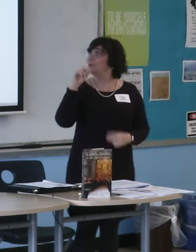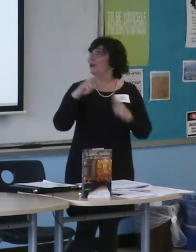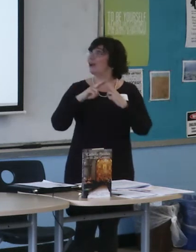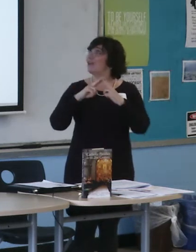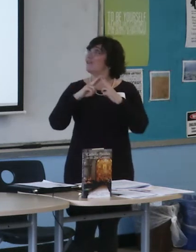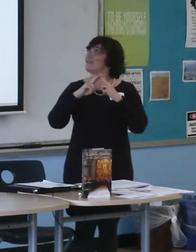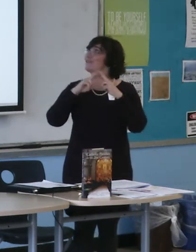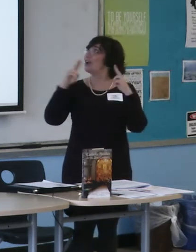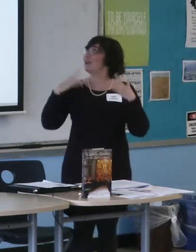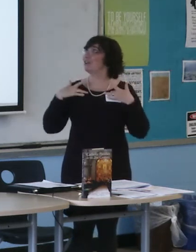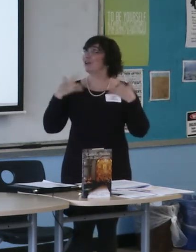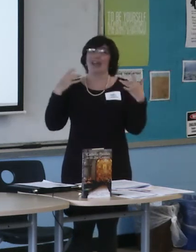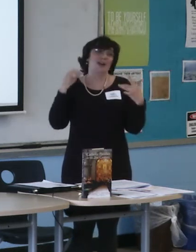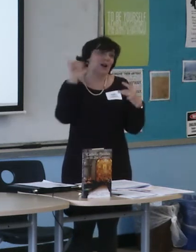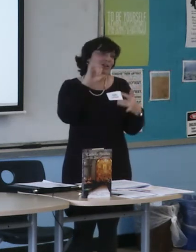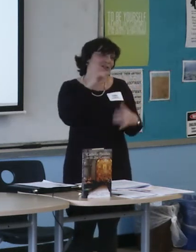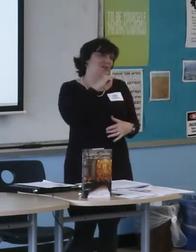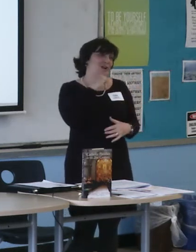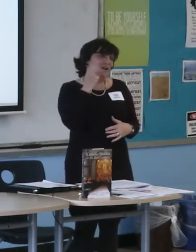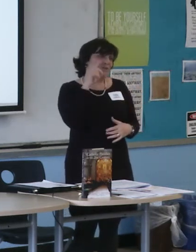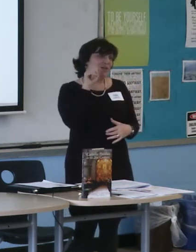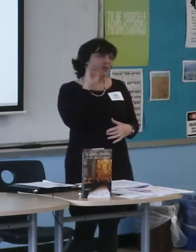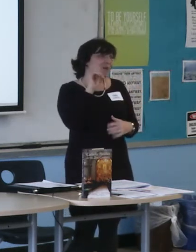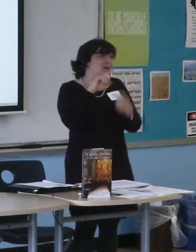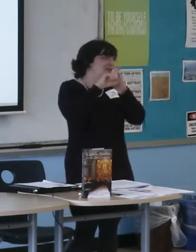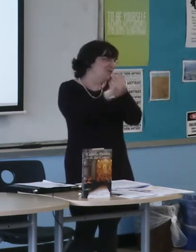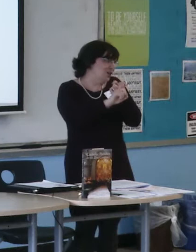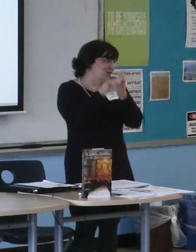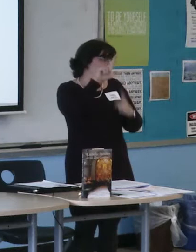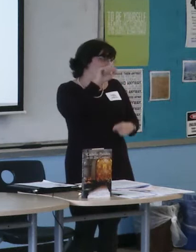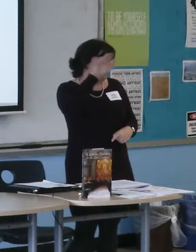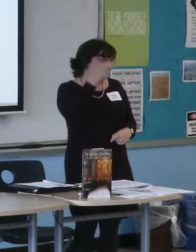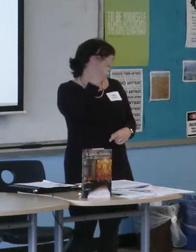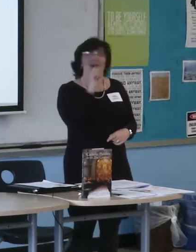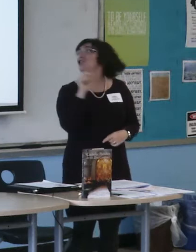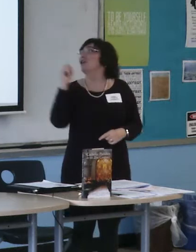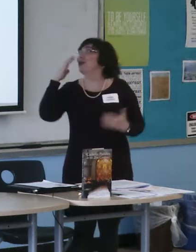we are very thrilled, and, also, Father Tom is a very good friend of mine,